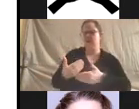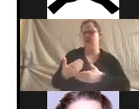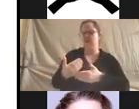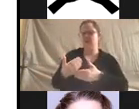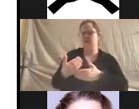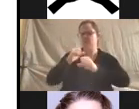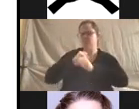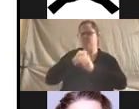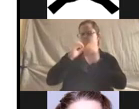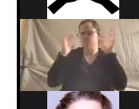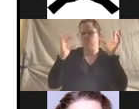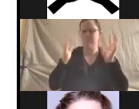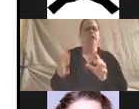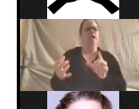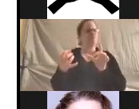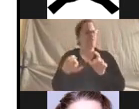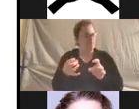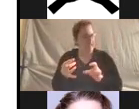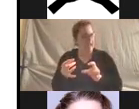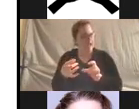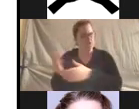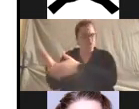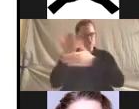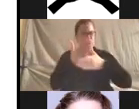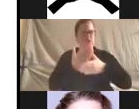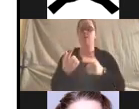And then to share feedback about whether or not you feel like you